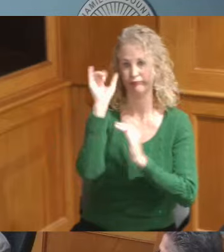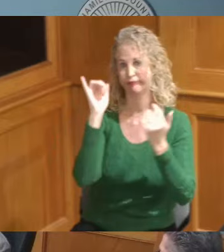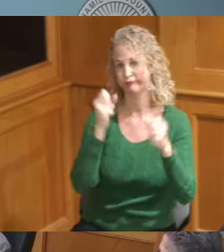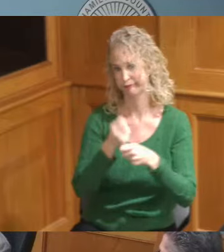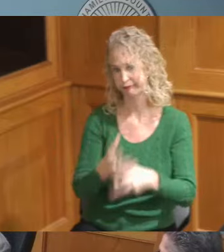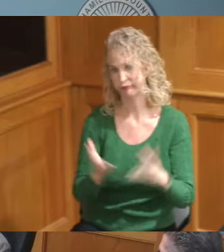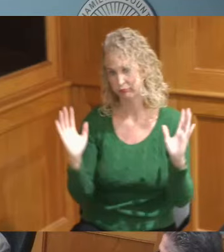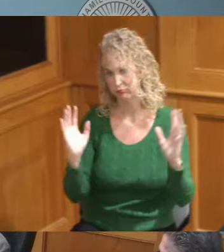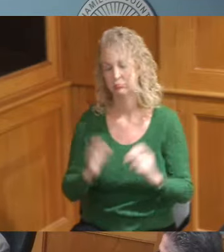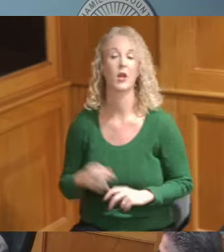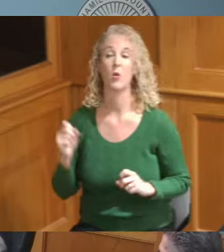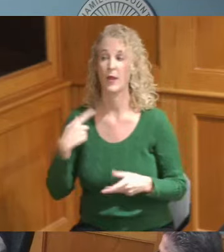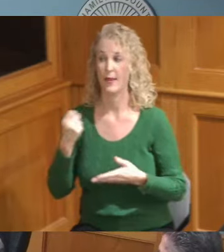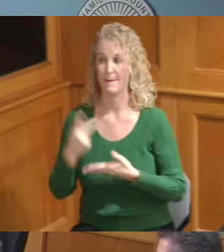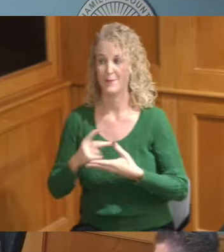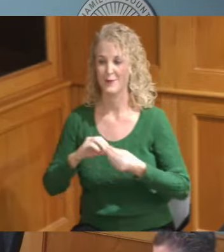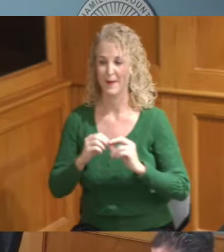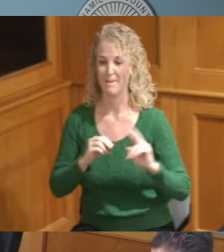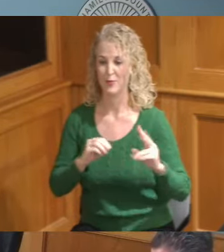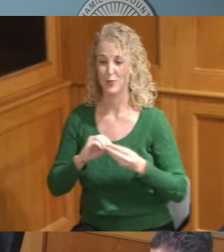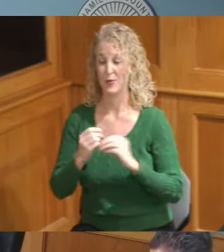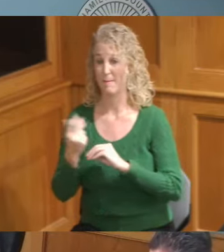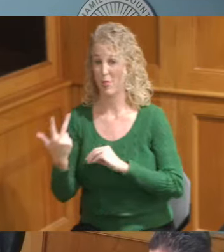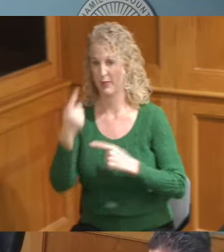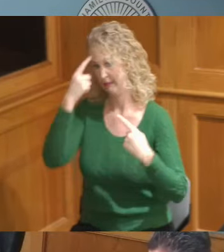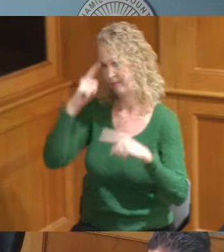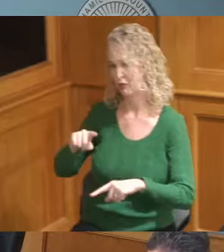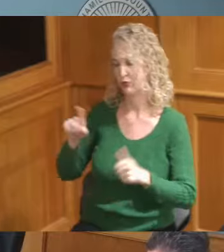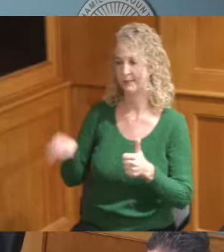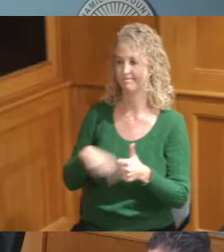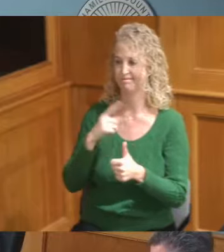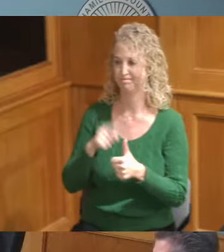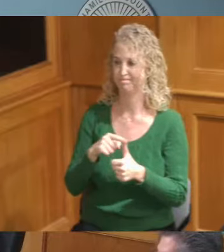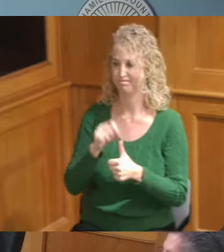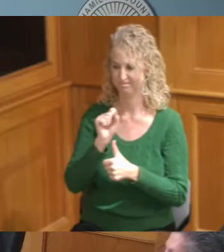to move that we approve of items two and three. Second. Commissioner Driehaus. Yes. Commissioner